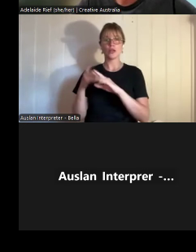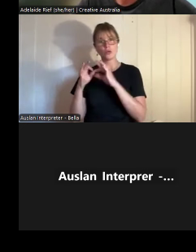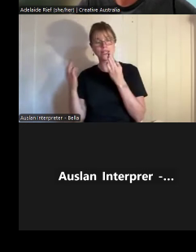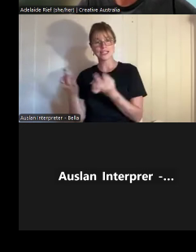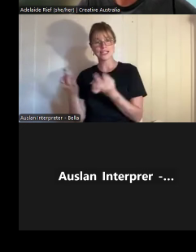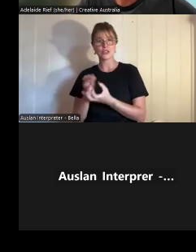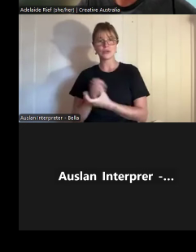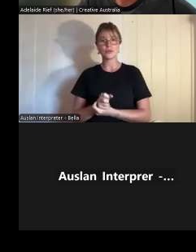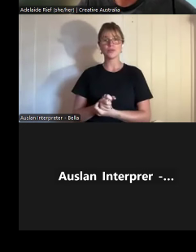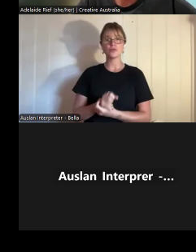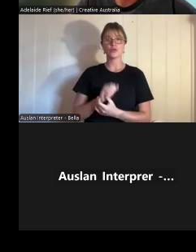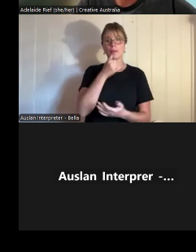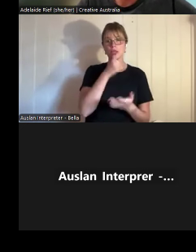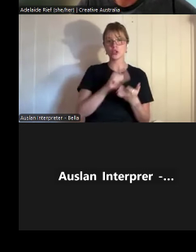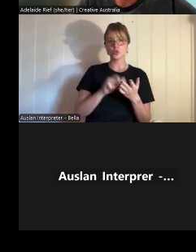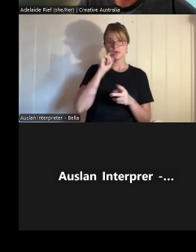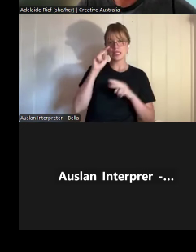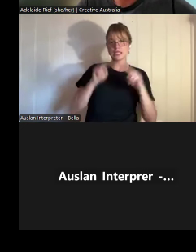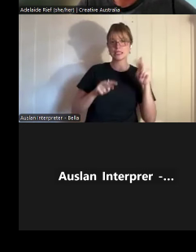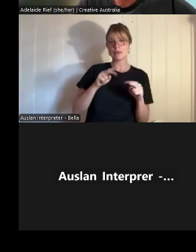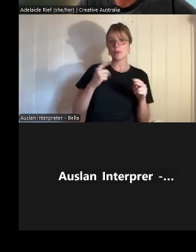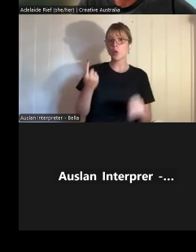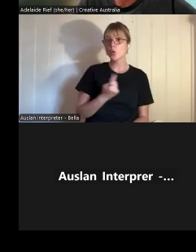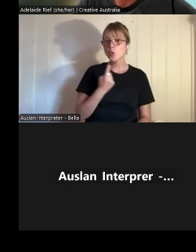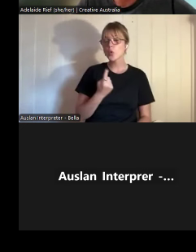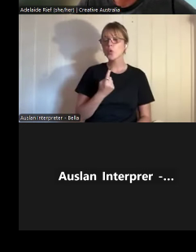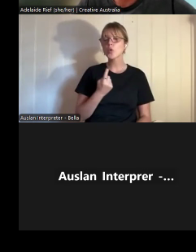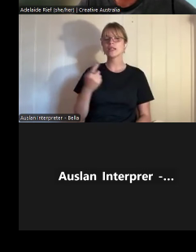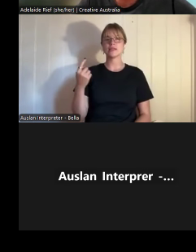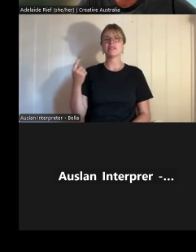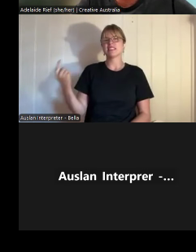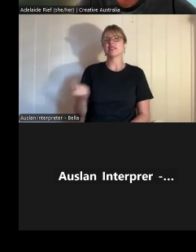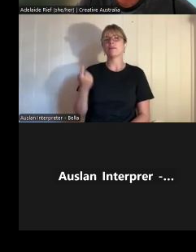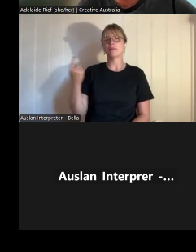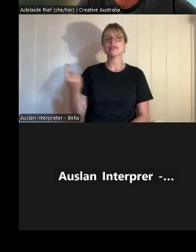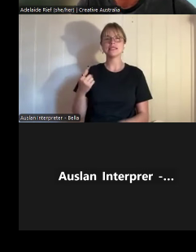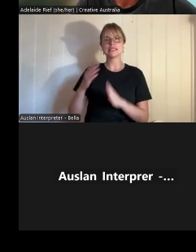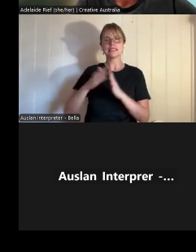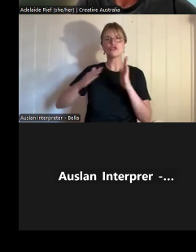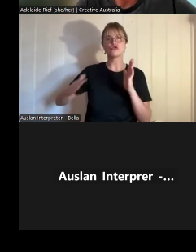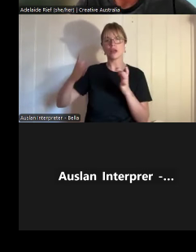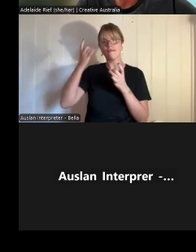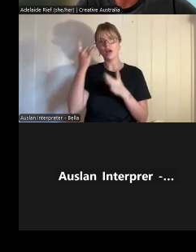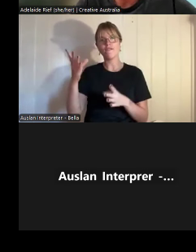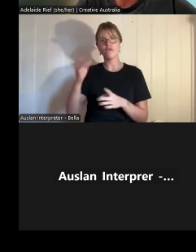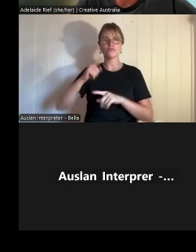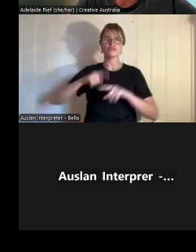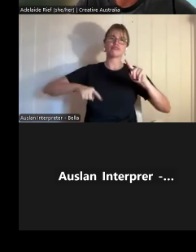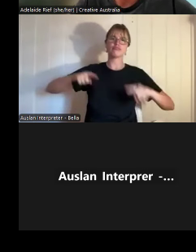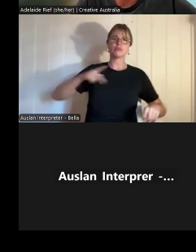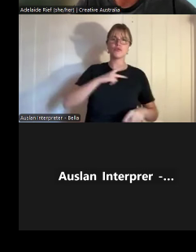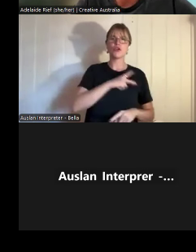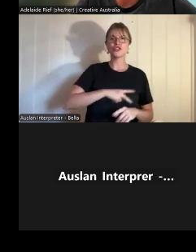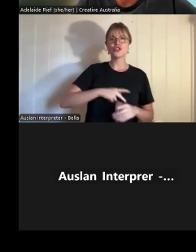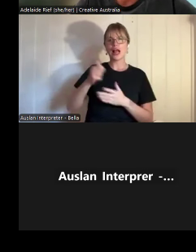by independent industry advisers from diverse professional, artistic and lived experience. So